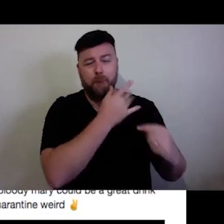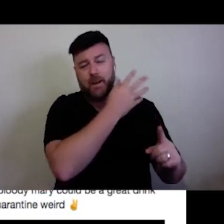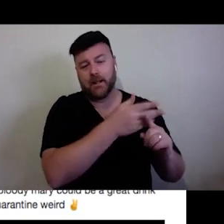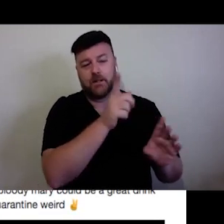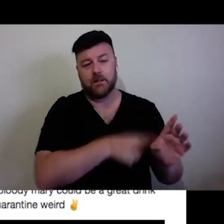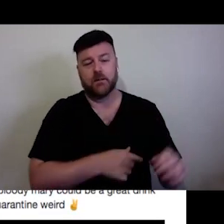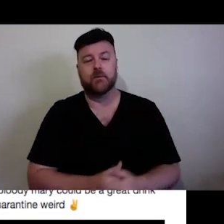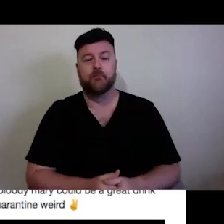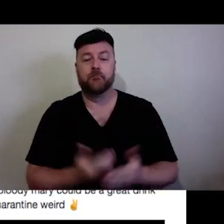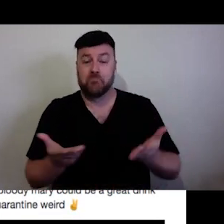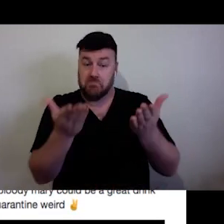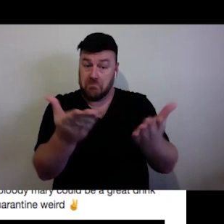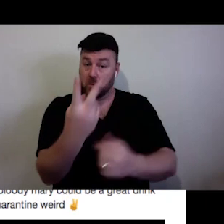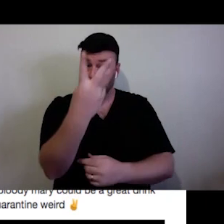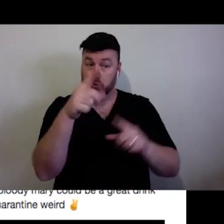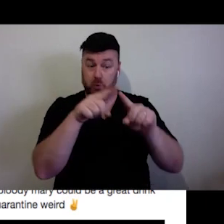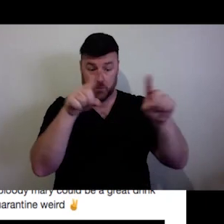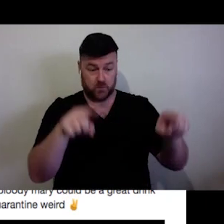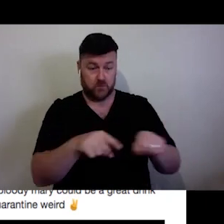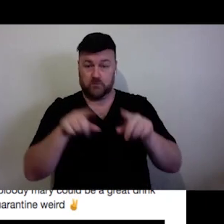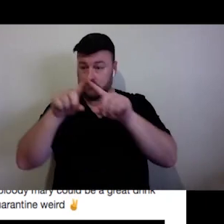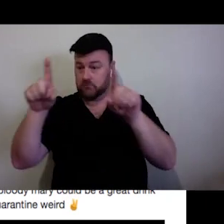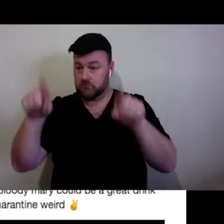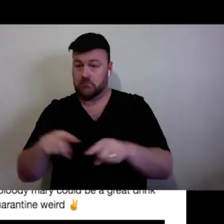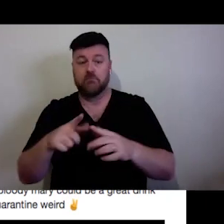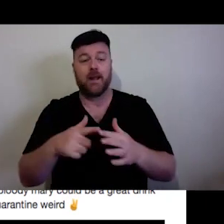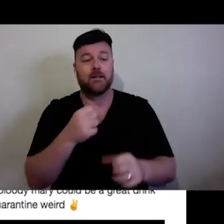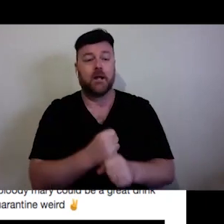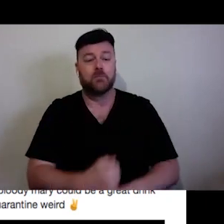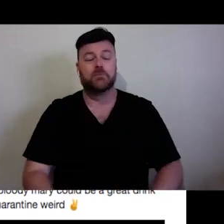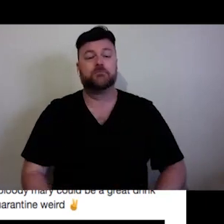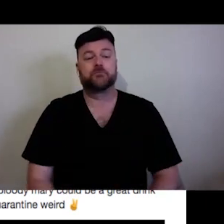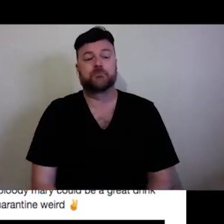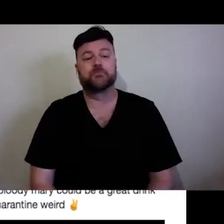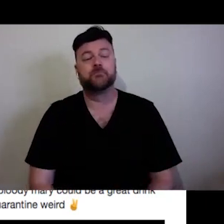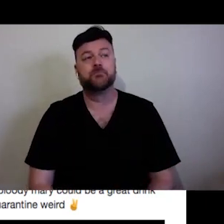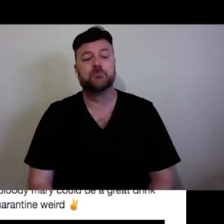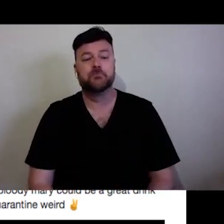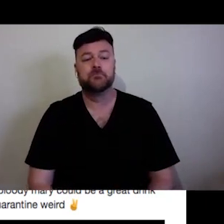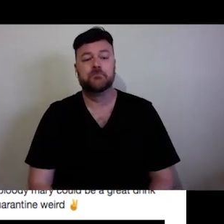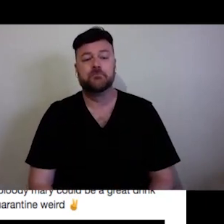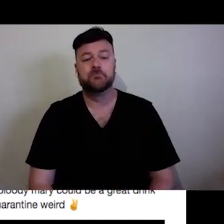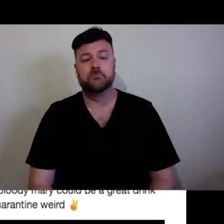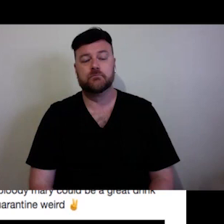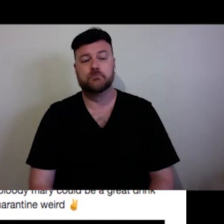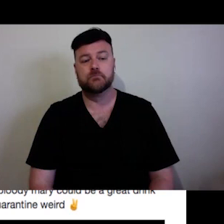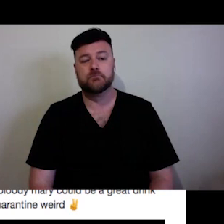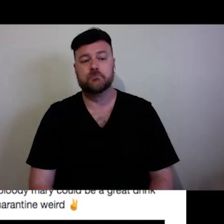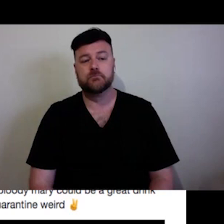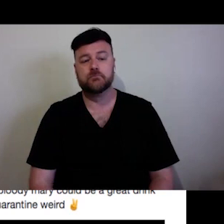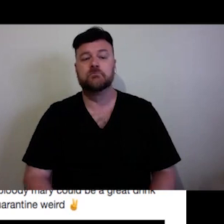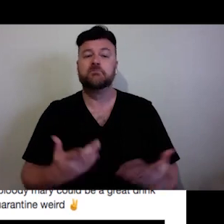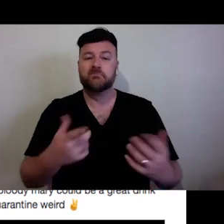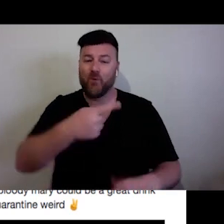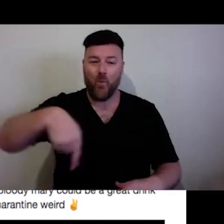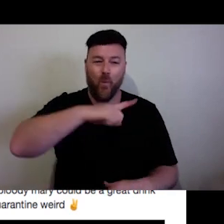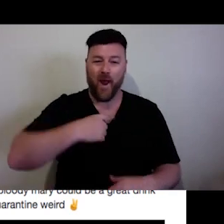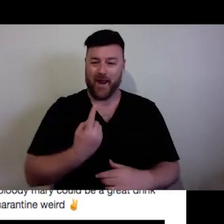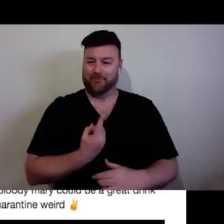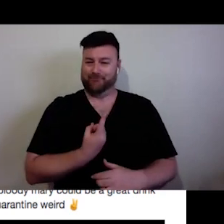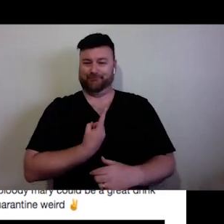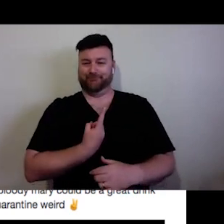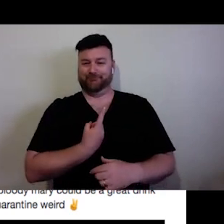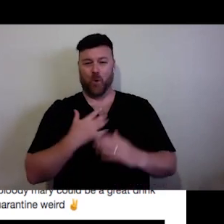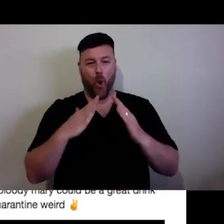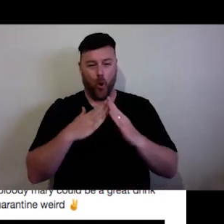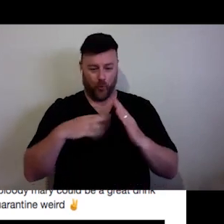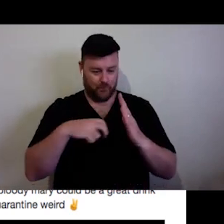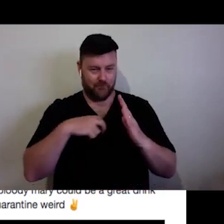difference with our isolated context is the need for real connection.